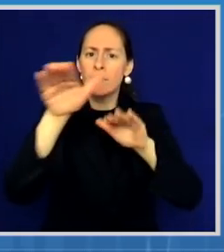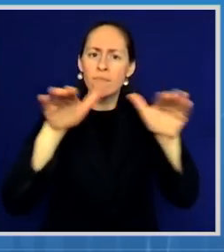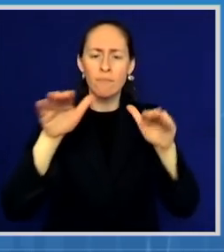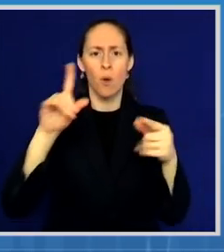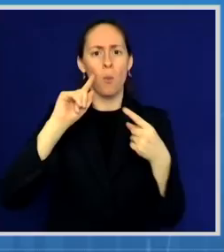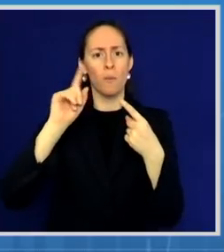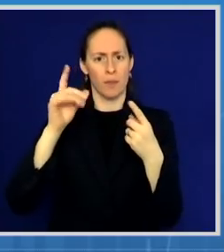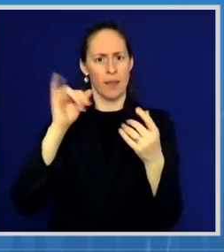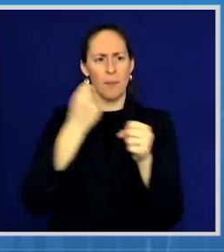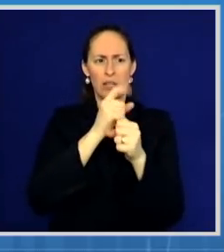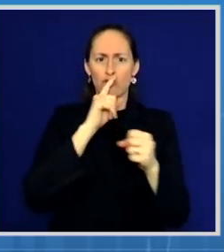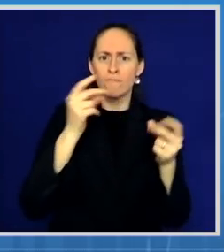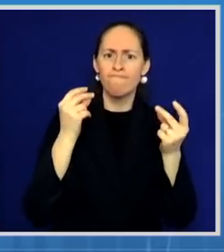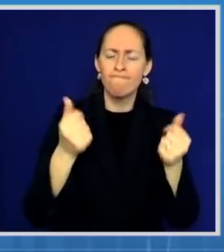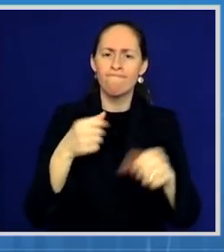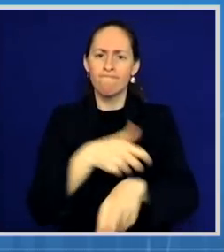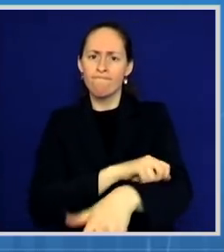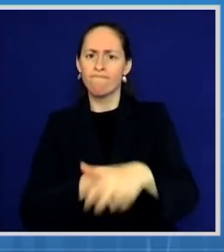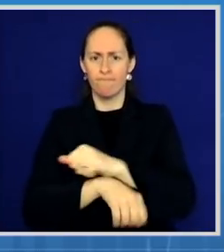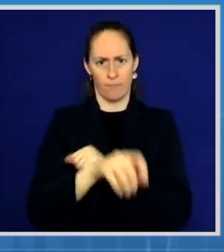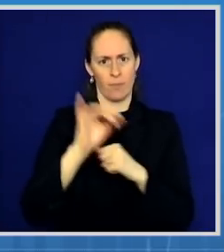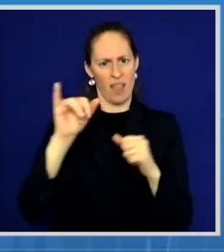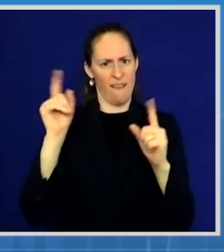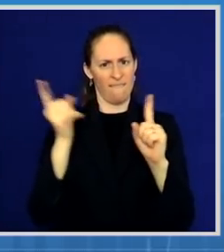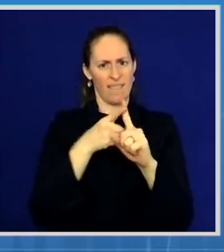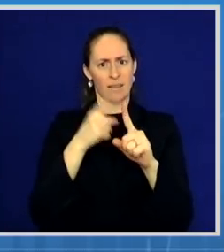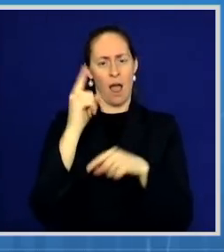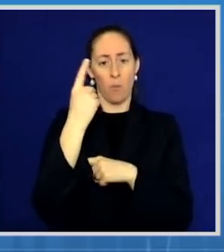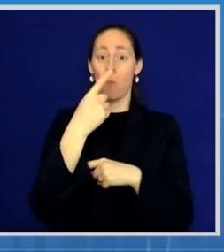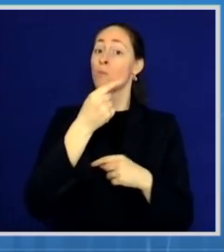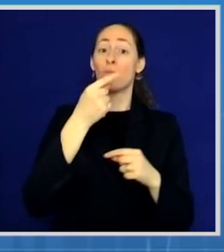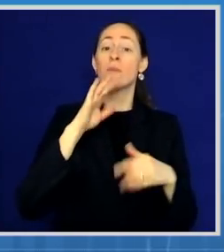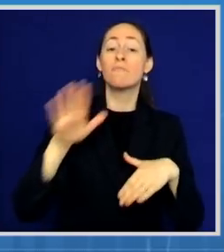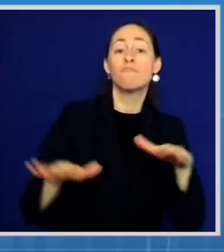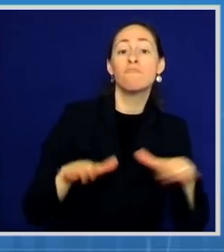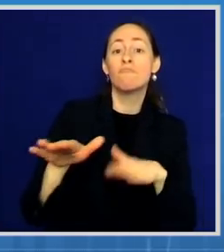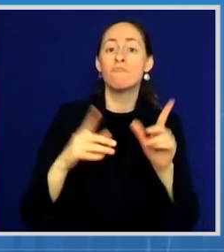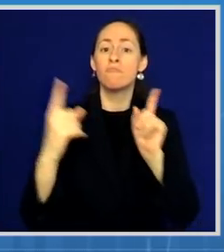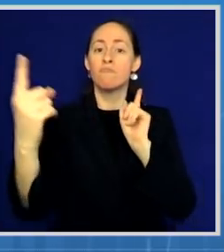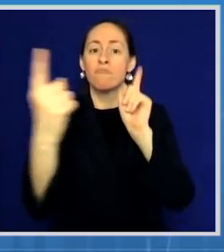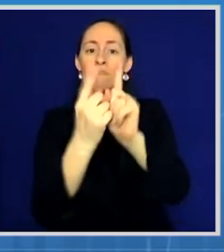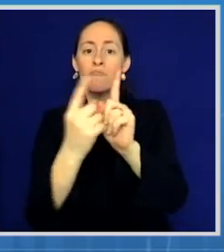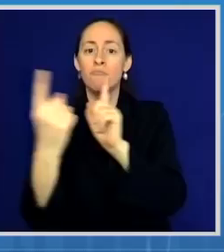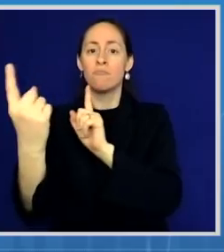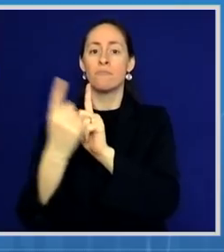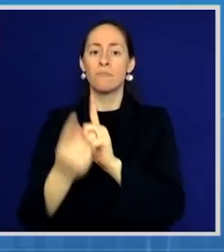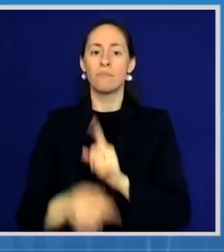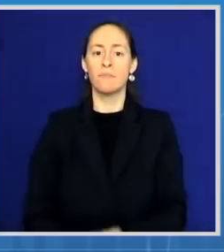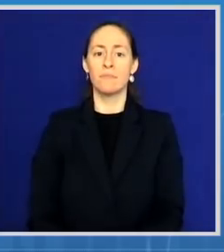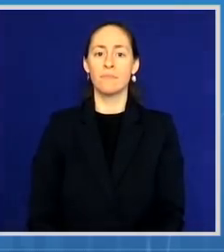walkup sites open across the city, so the residents will be able to head straight to a vaccination site to get a free vaccine.